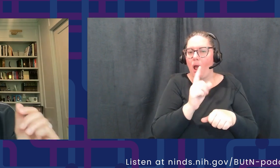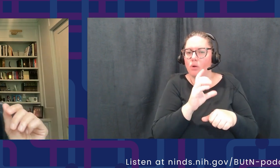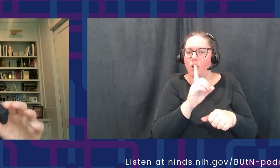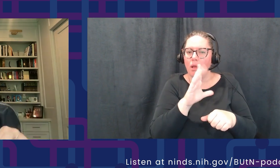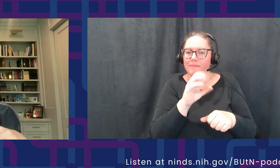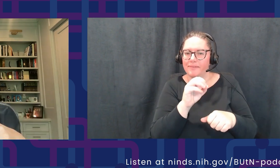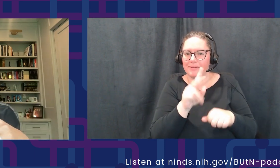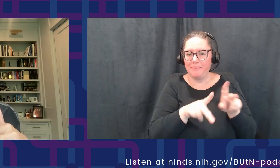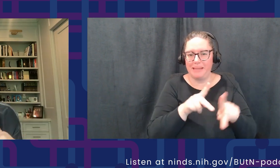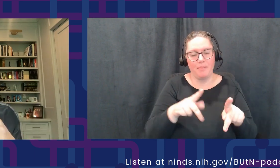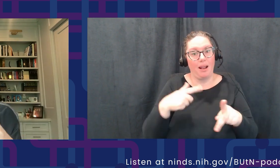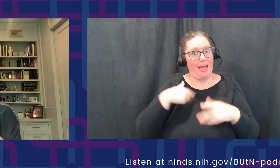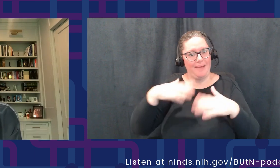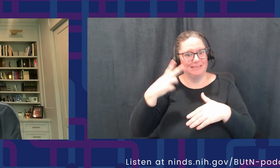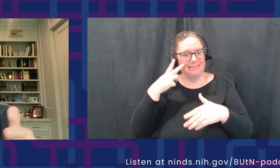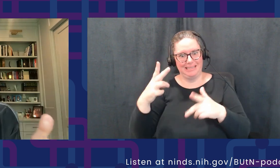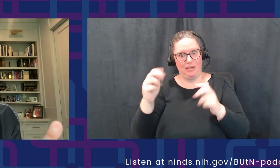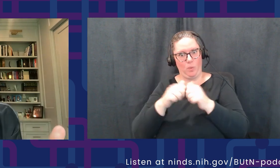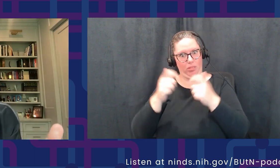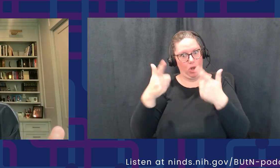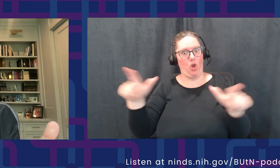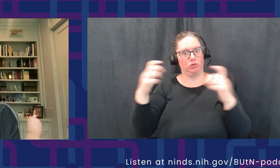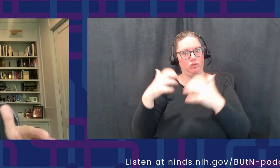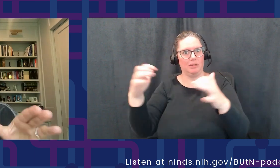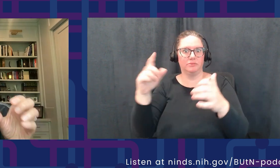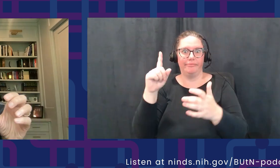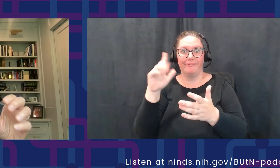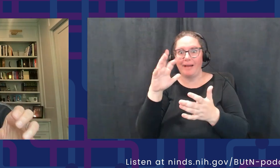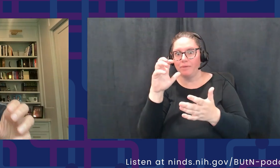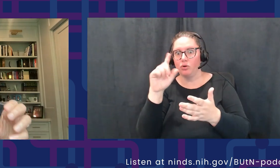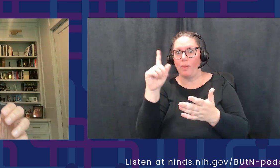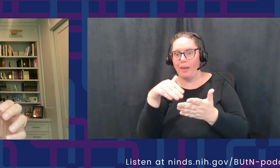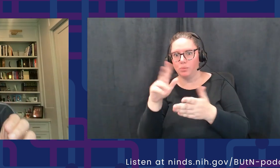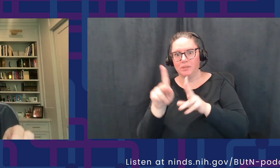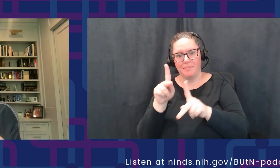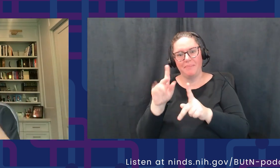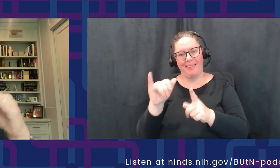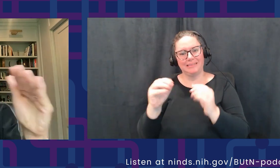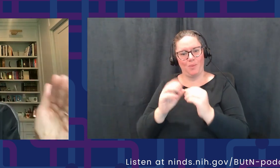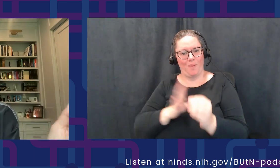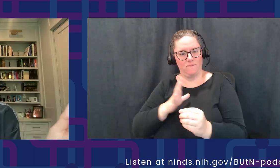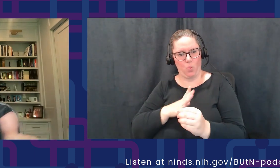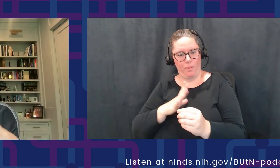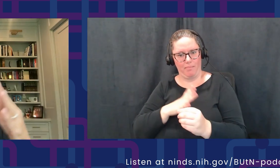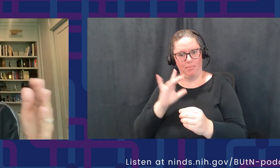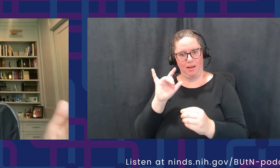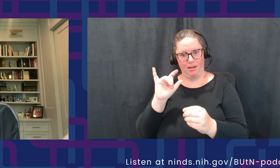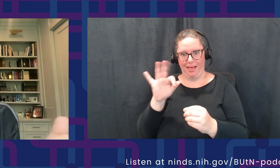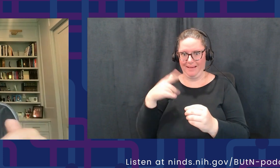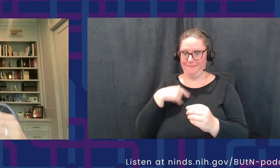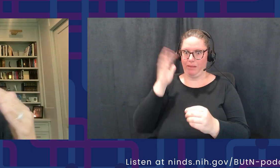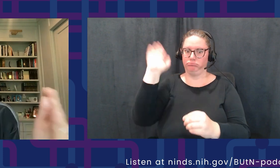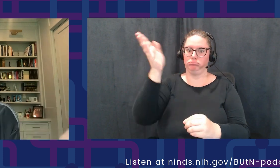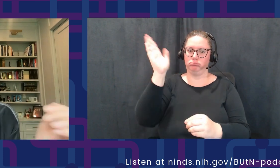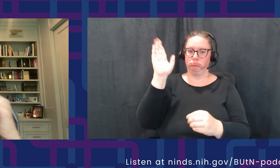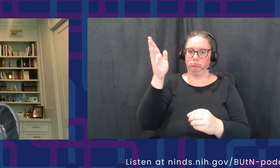I haven't seen that happen with 500 or 1, 000 people. That's more formal, like if you're giving a big talk at a symposium.